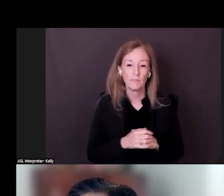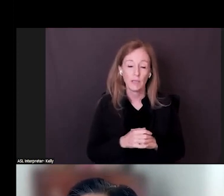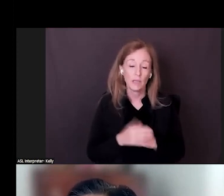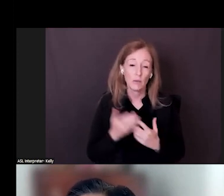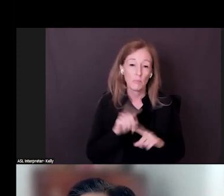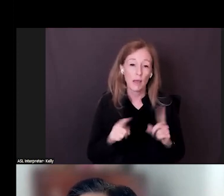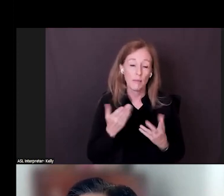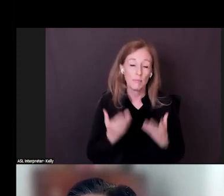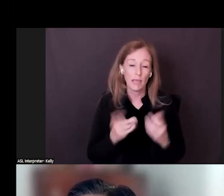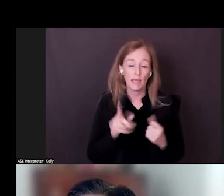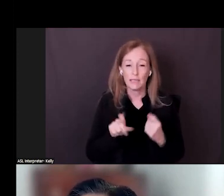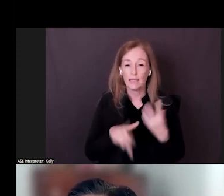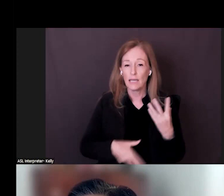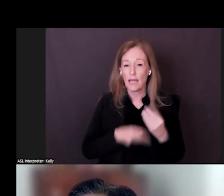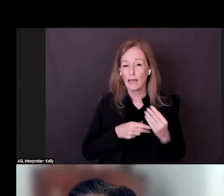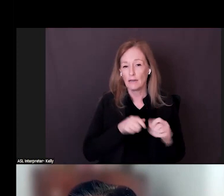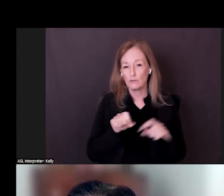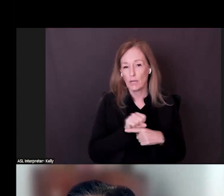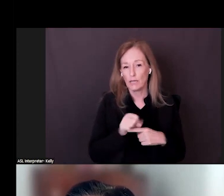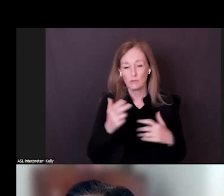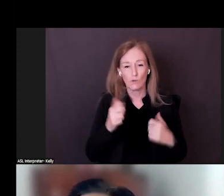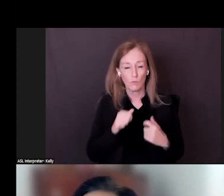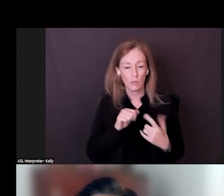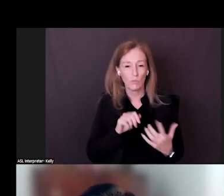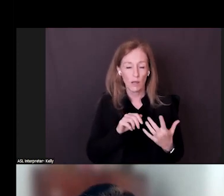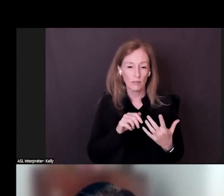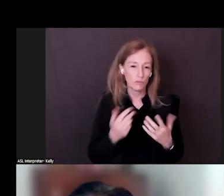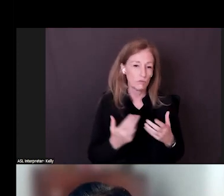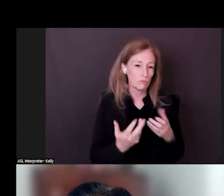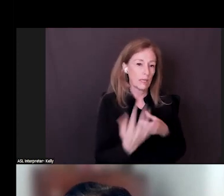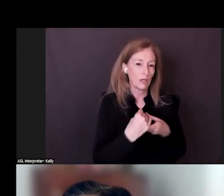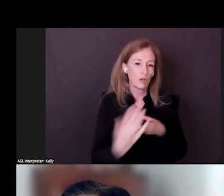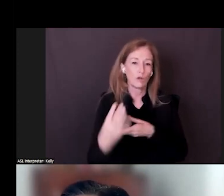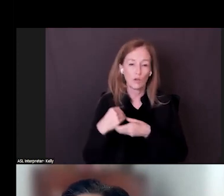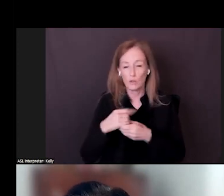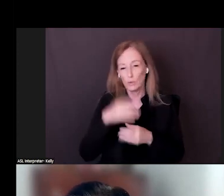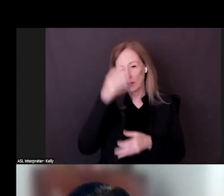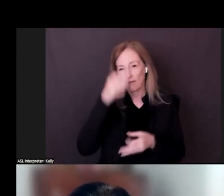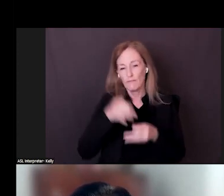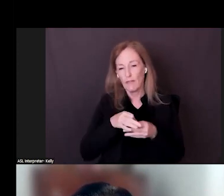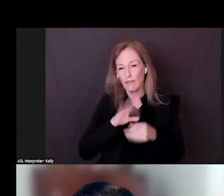TRAINING SO WE WANT TO REACH OUT TO FAITH-BASED PAPERS AS WE